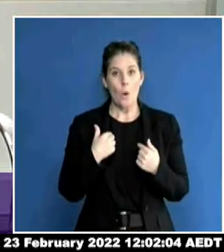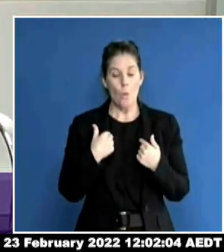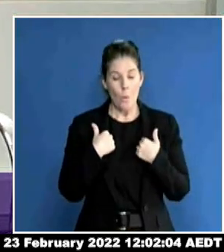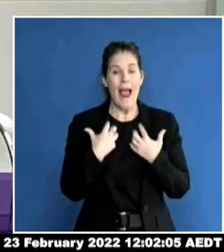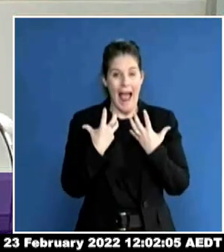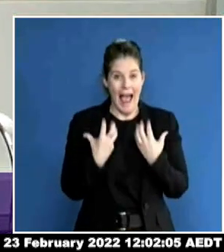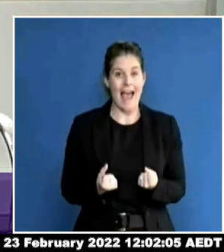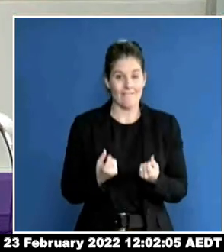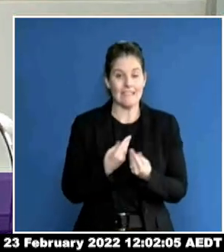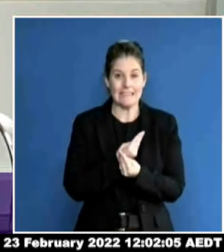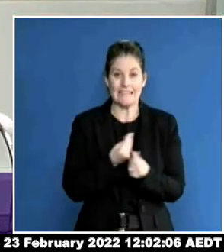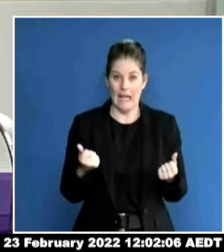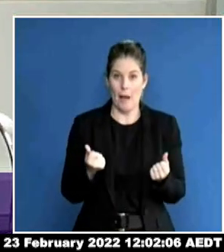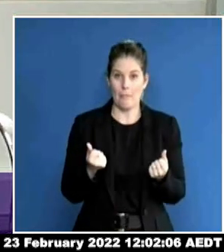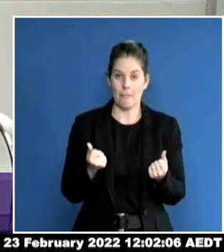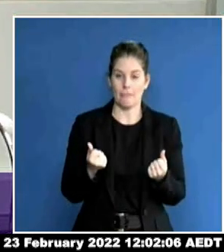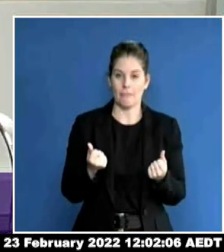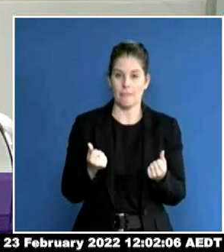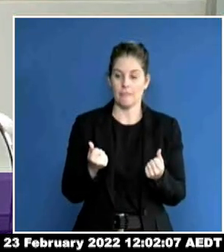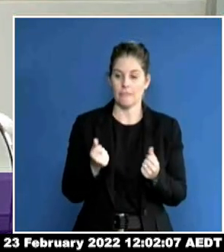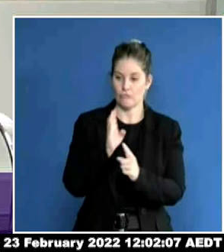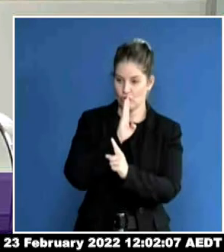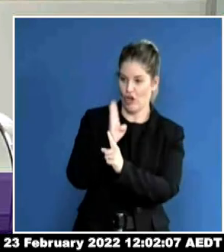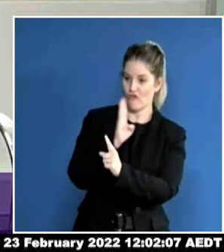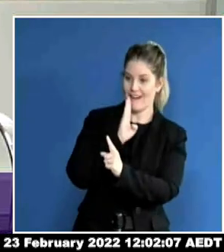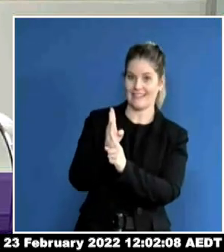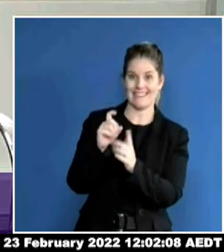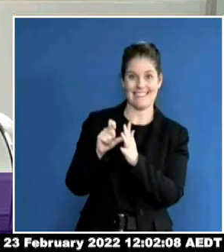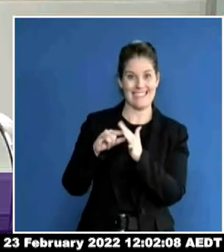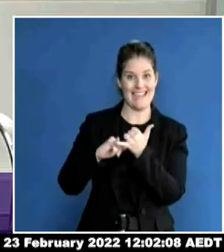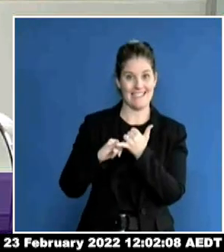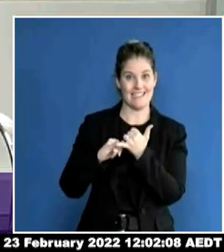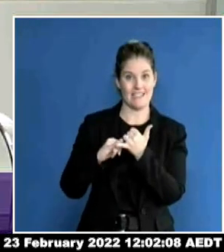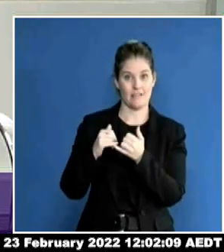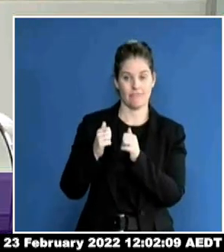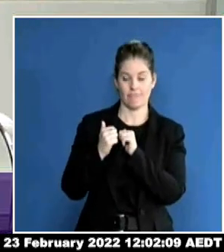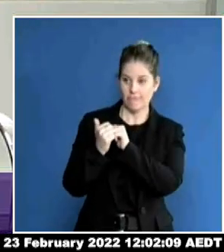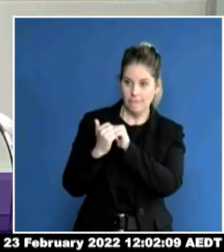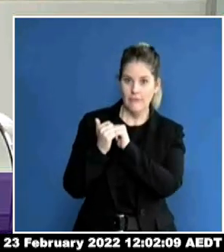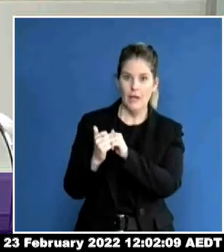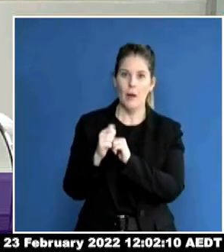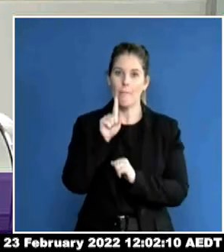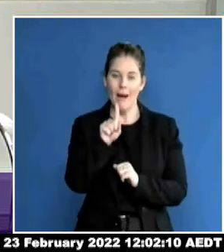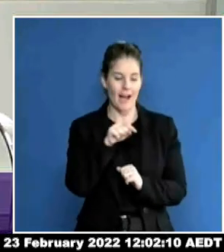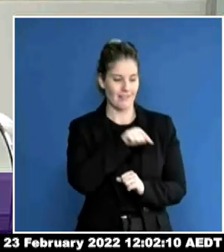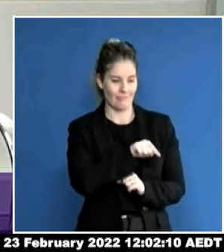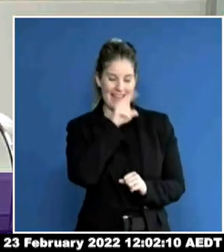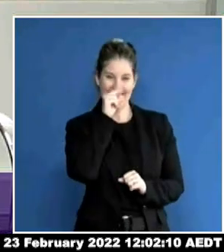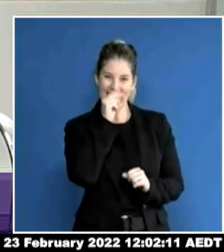We focus more on - for young leaders, it is talking often about employment and jobs as a